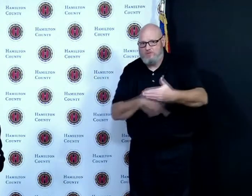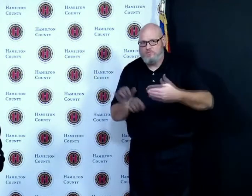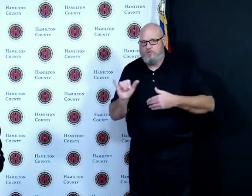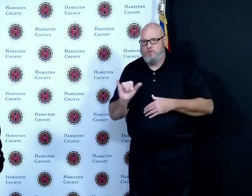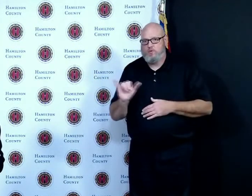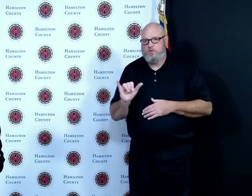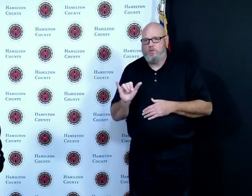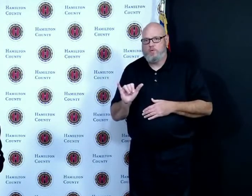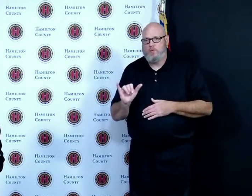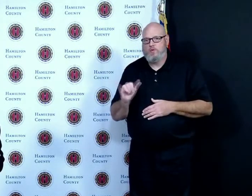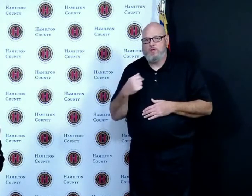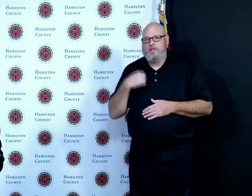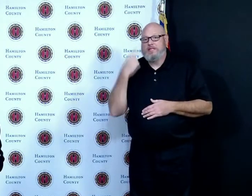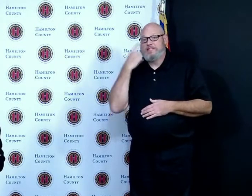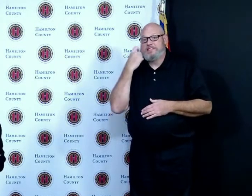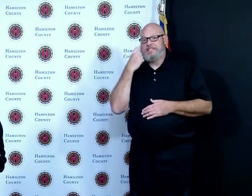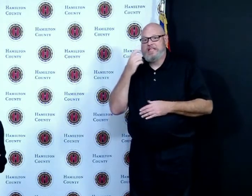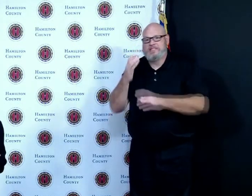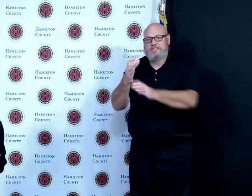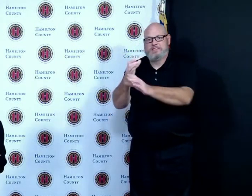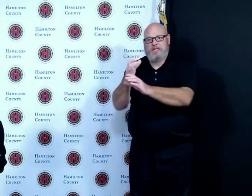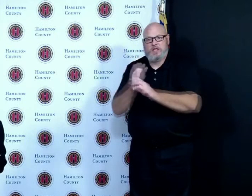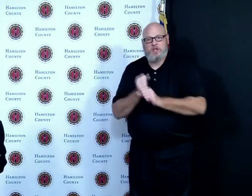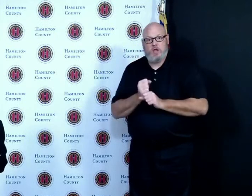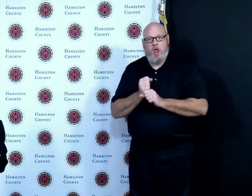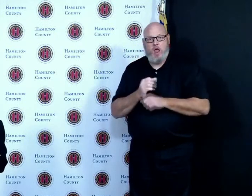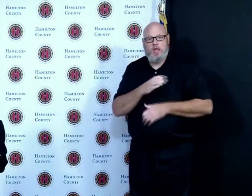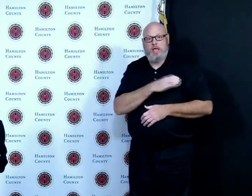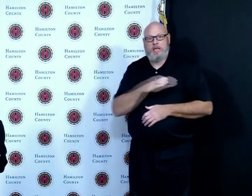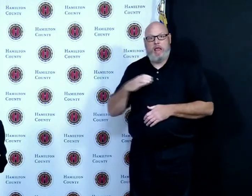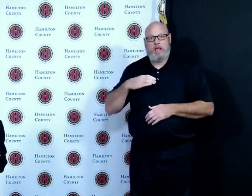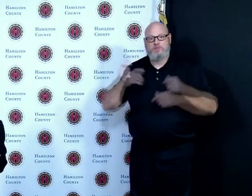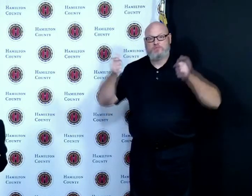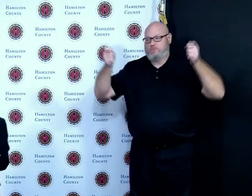and if you feel sick you should definitely get tested we're very fortunate I feel like Hamilton